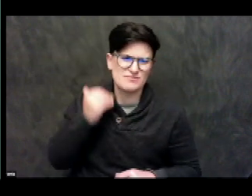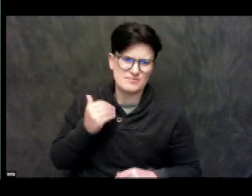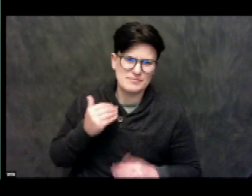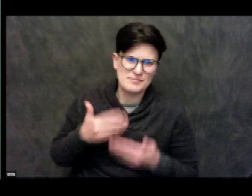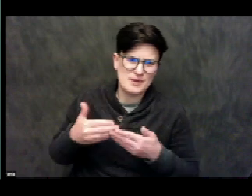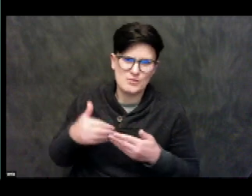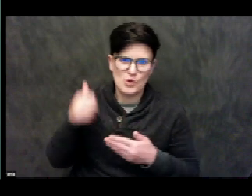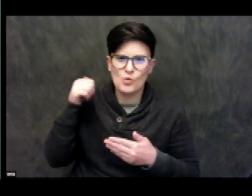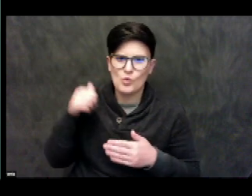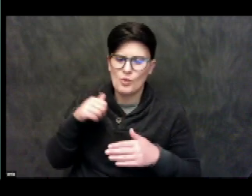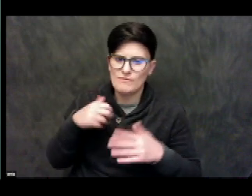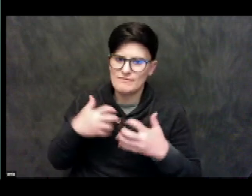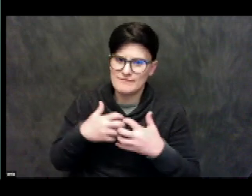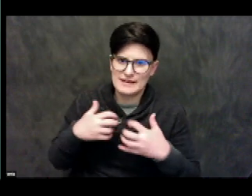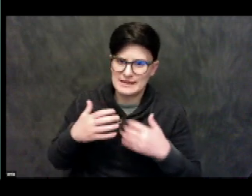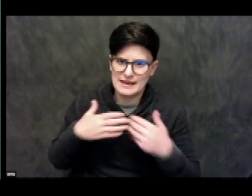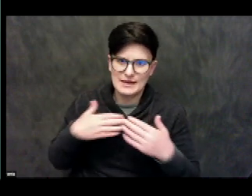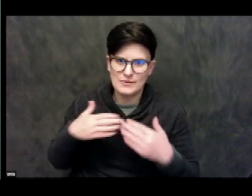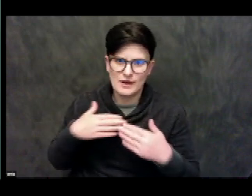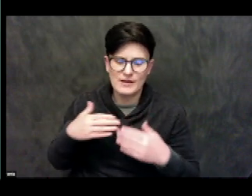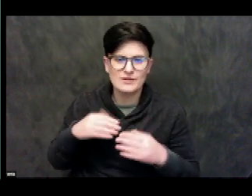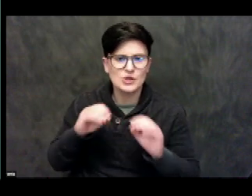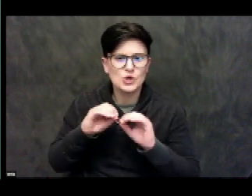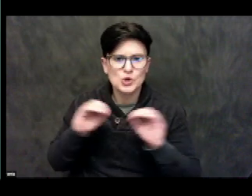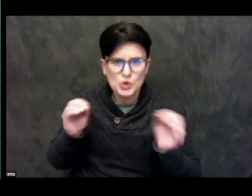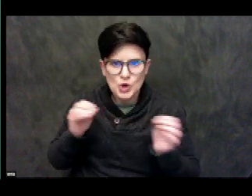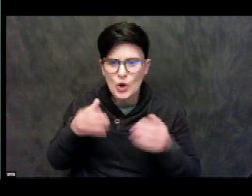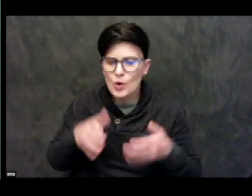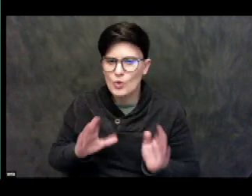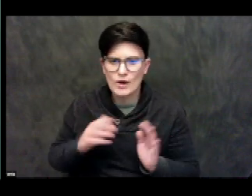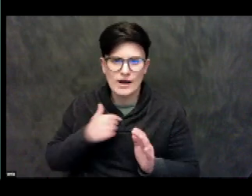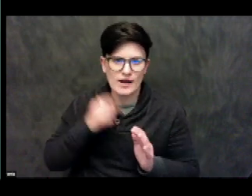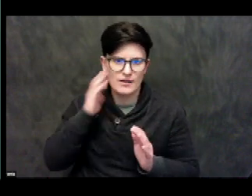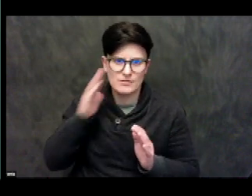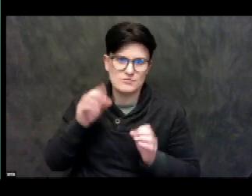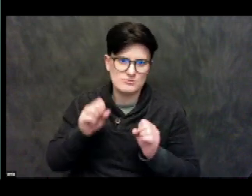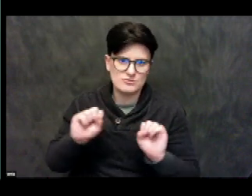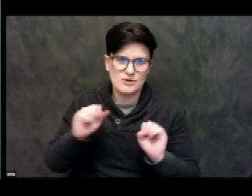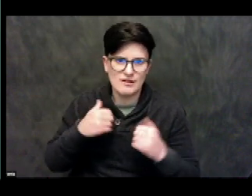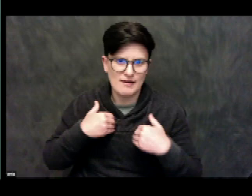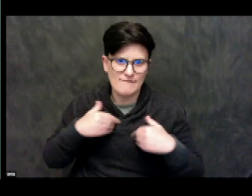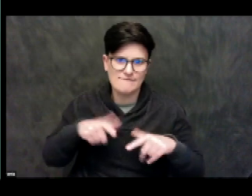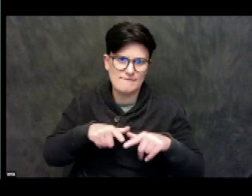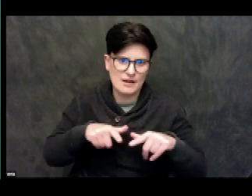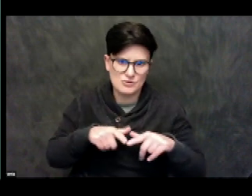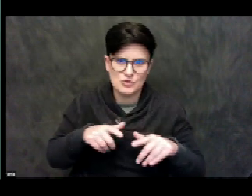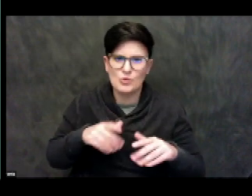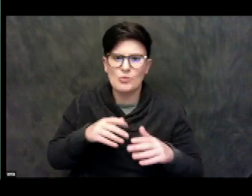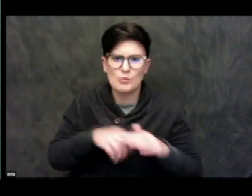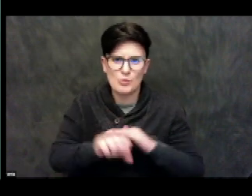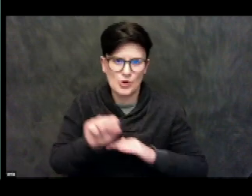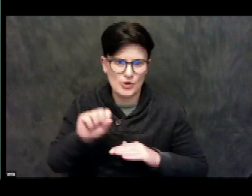So there was no way I was going to try to have a vaginal Bertha second time.